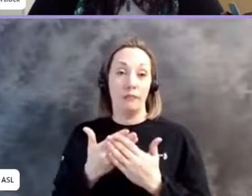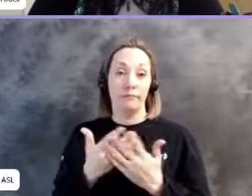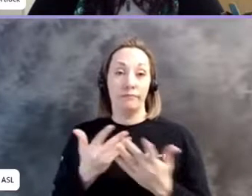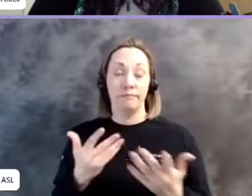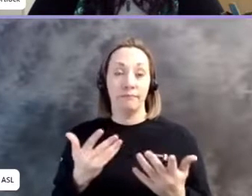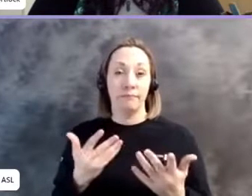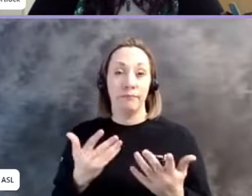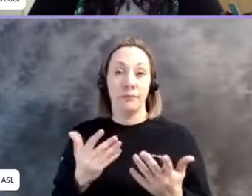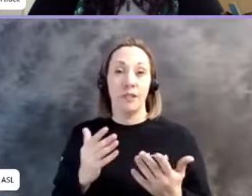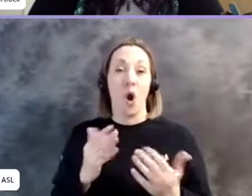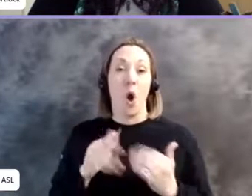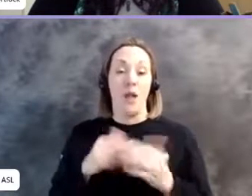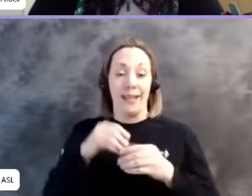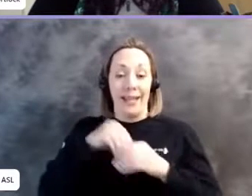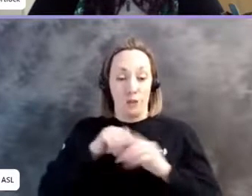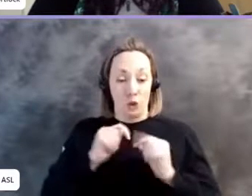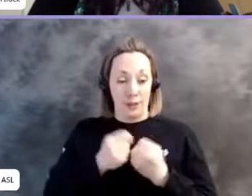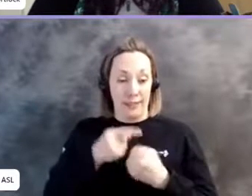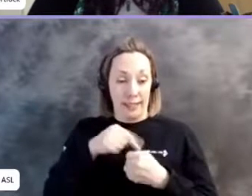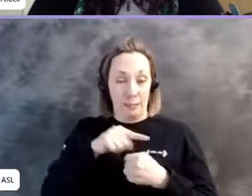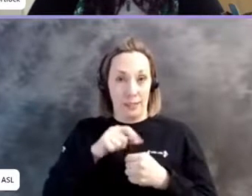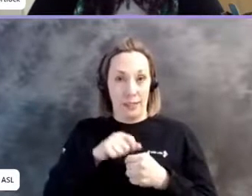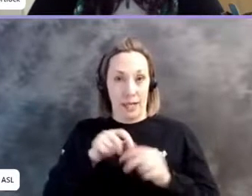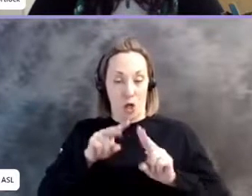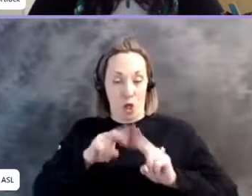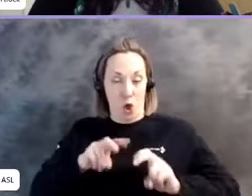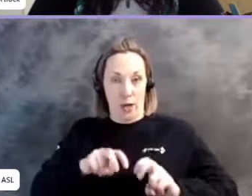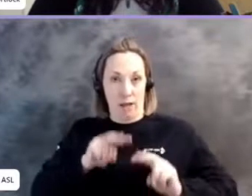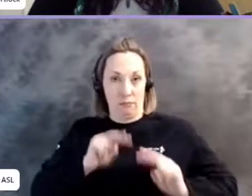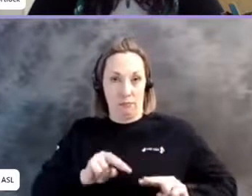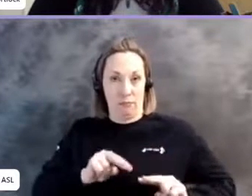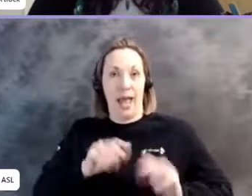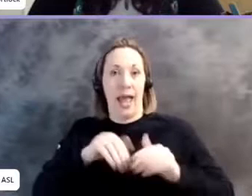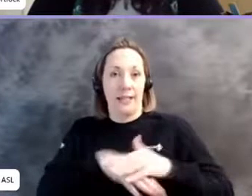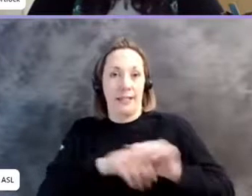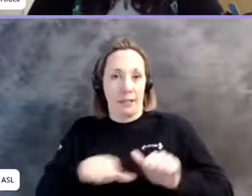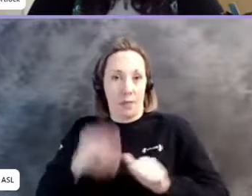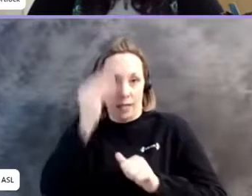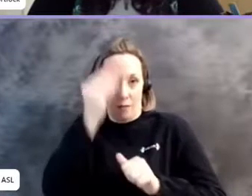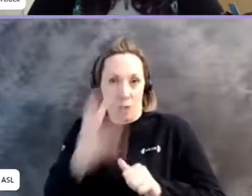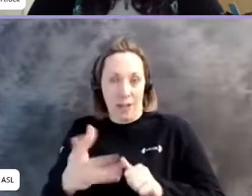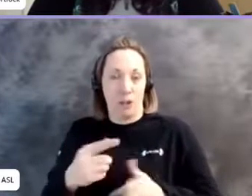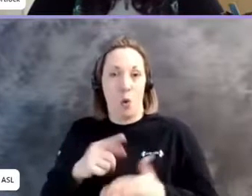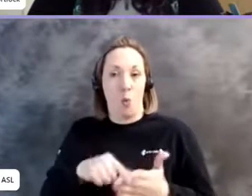many do we offer documentation hub where all